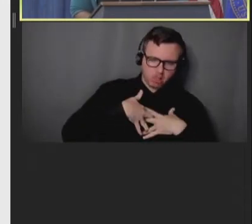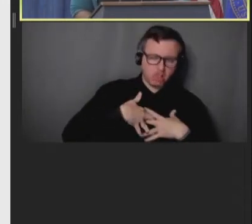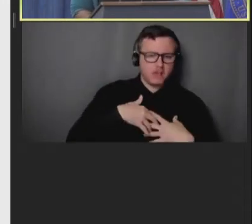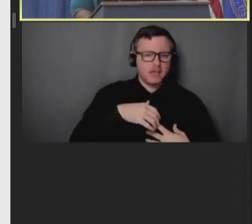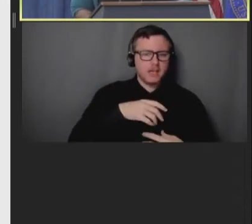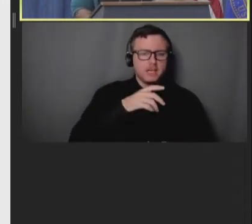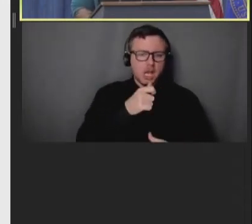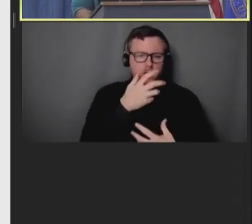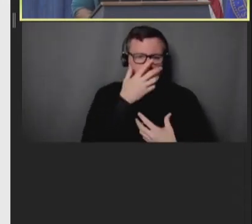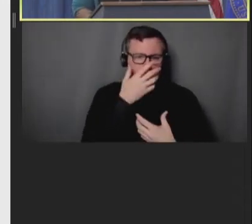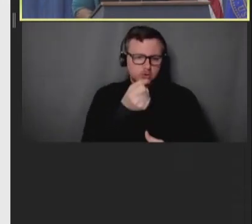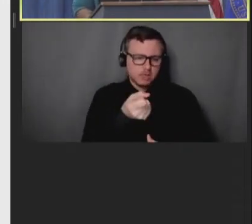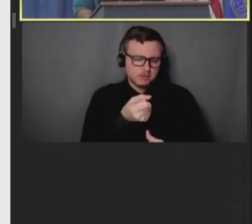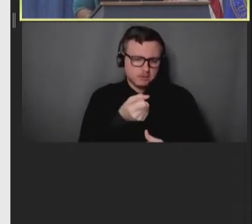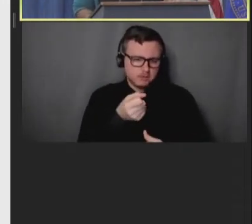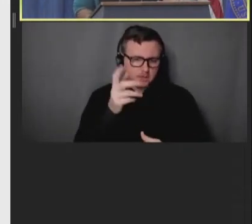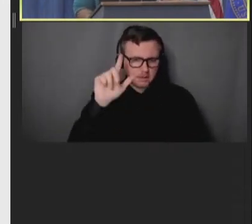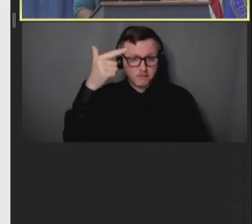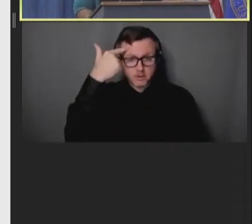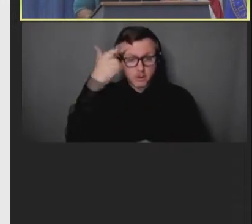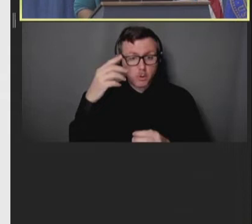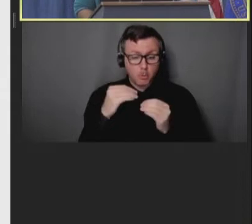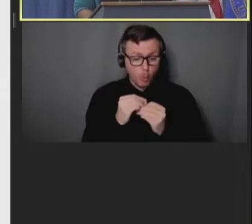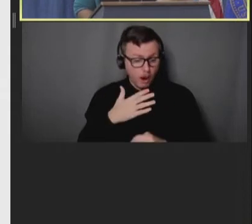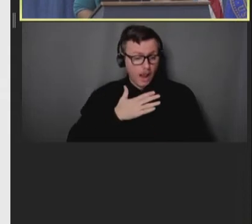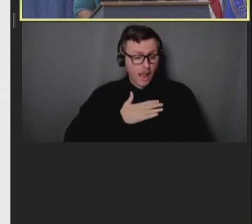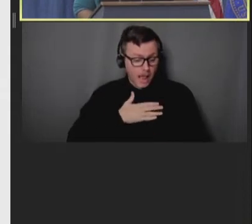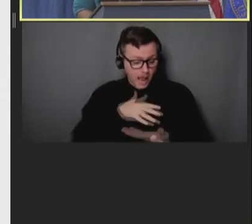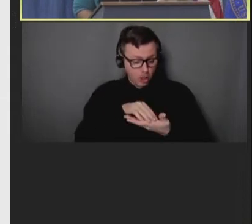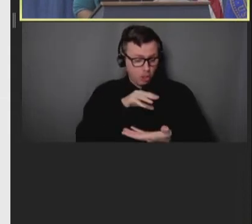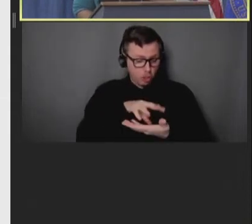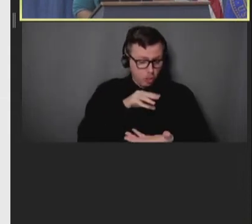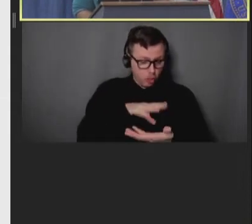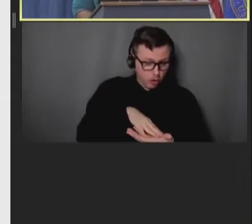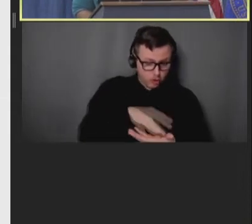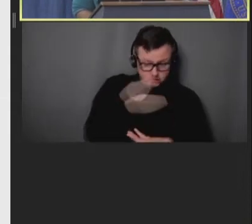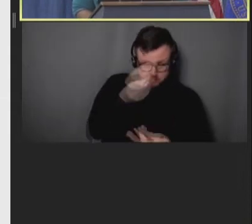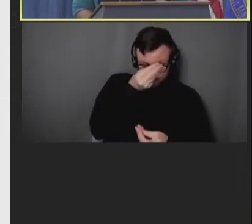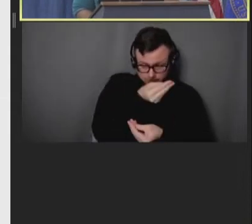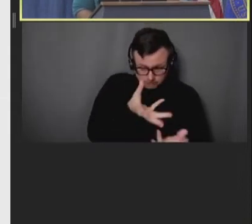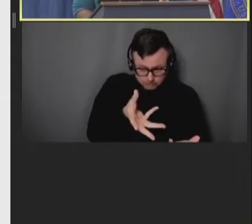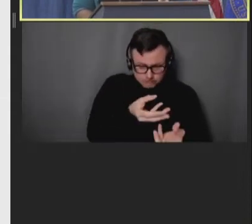more I learned and shared information with them, the more they became comfortable with